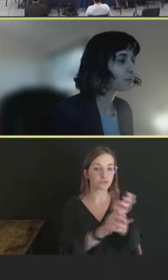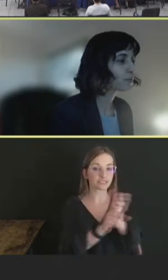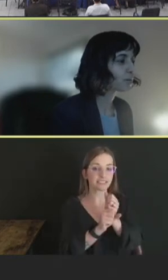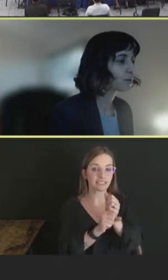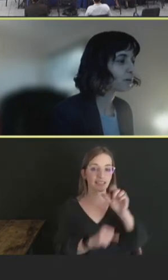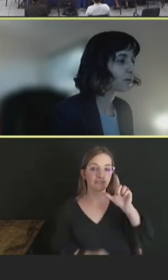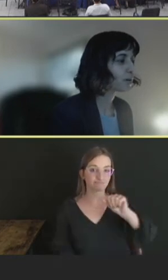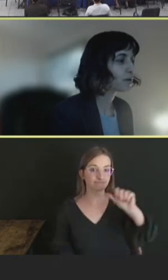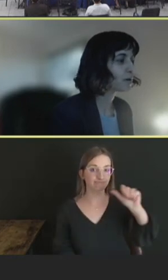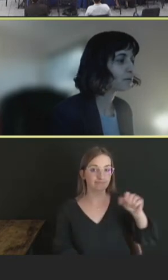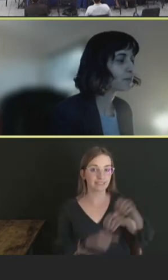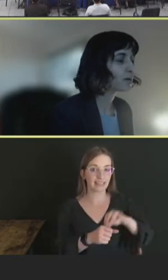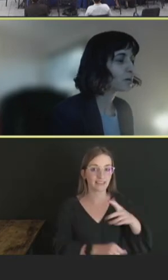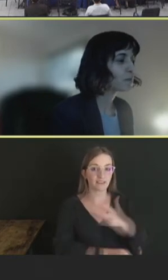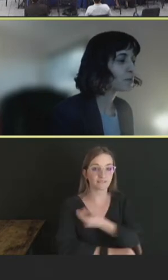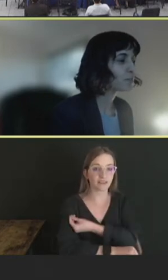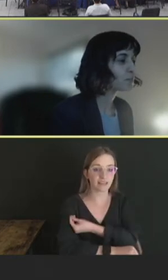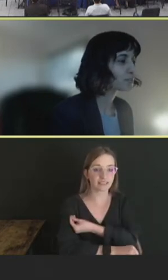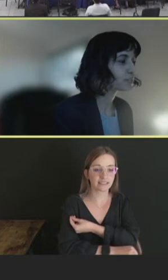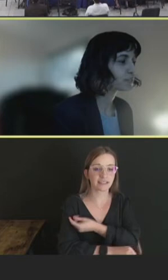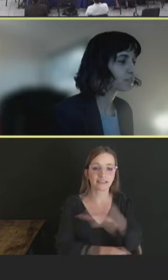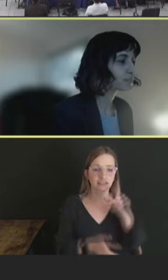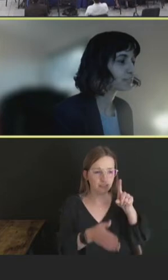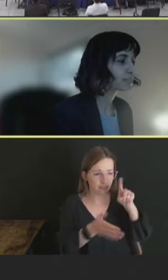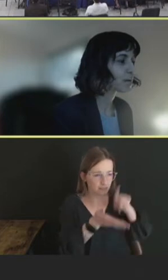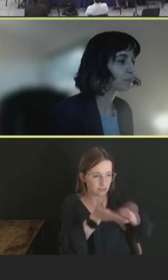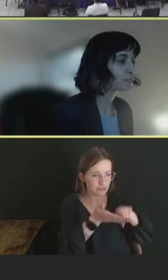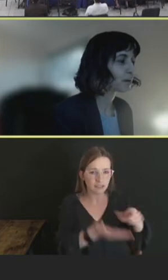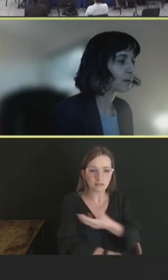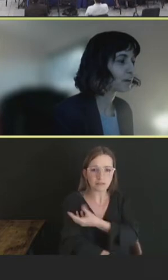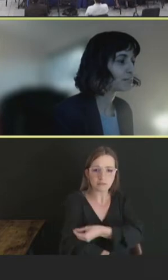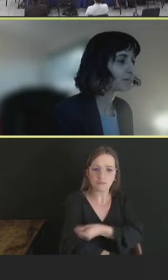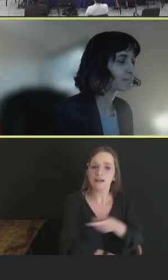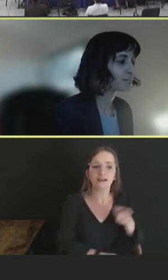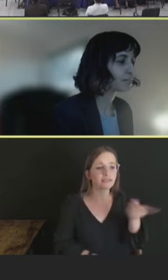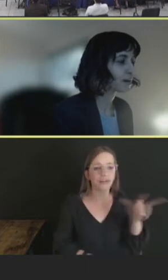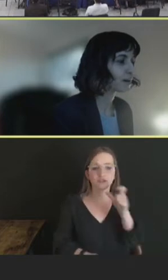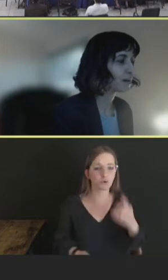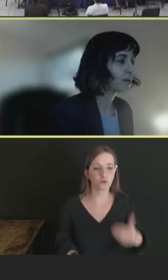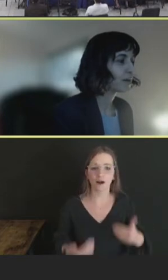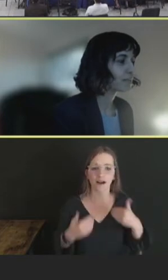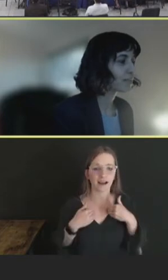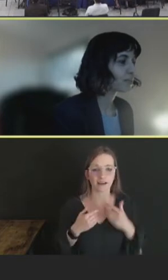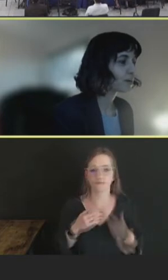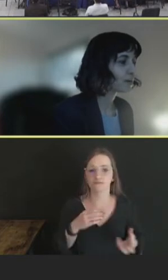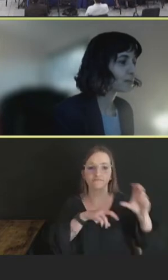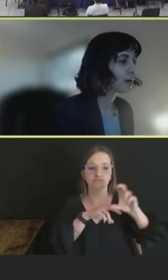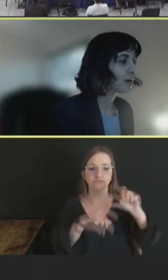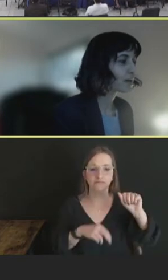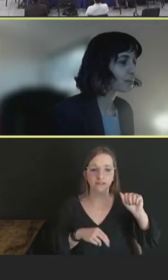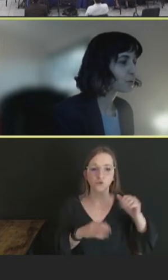their blood or hair above minimum risk levels established by ATSDR; that they're not at an